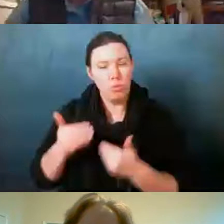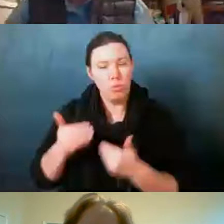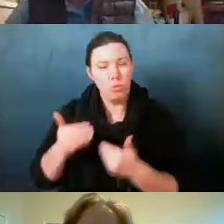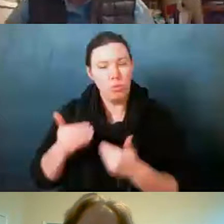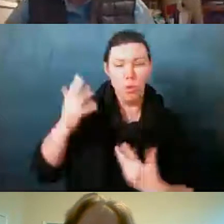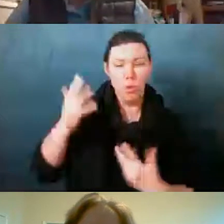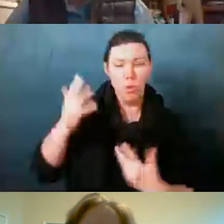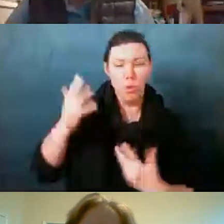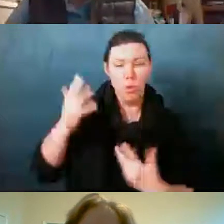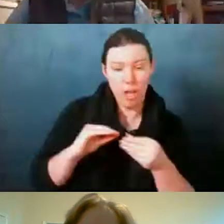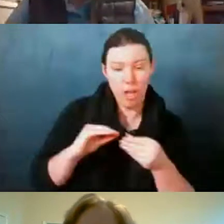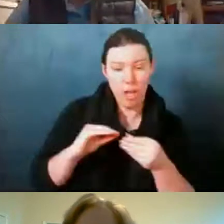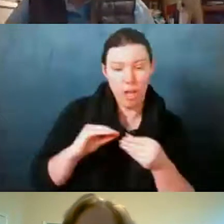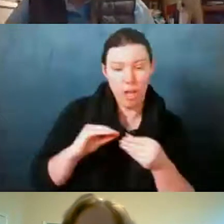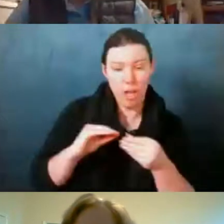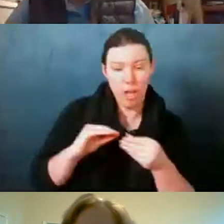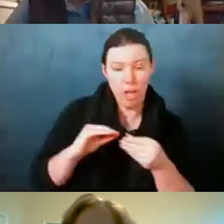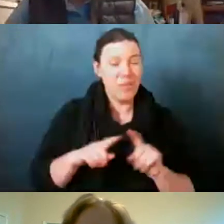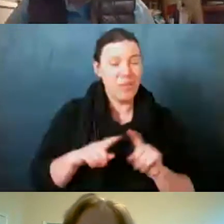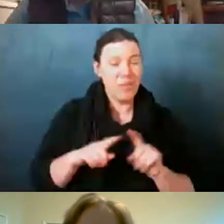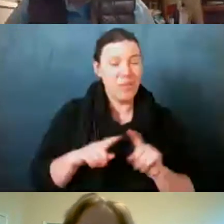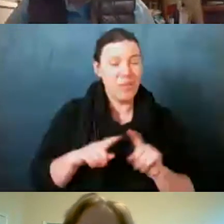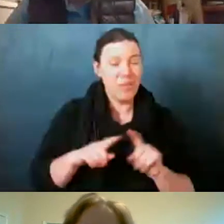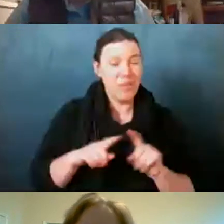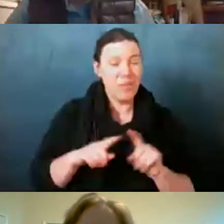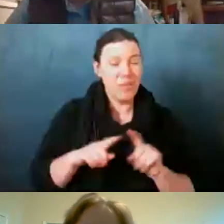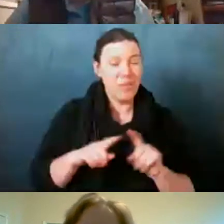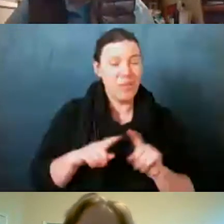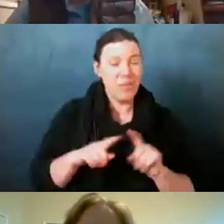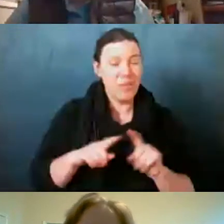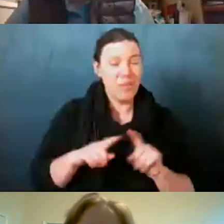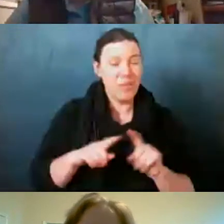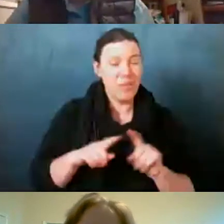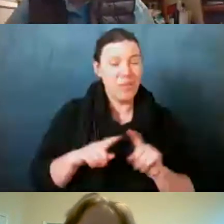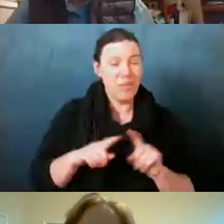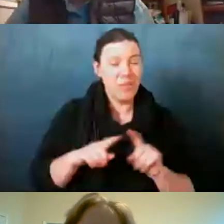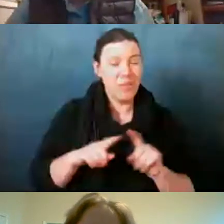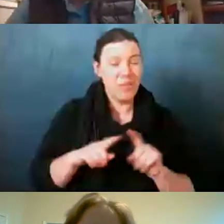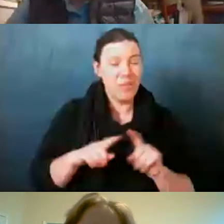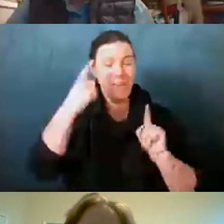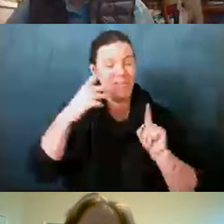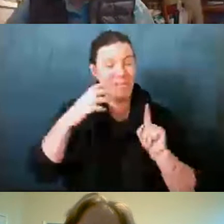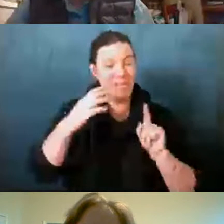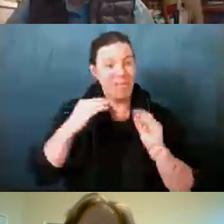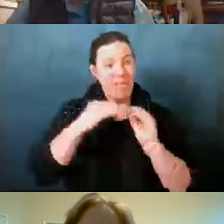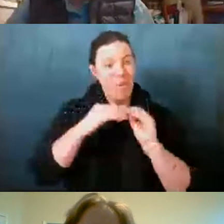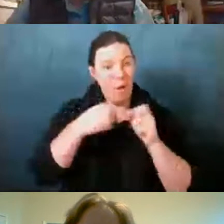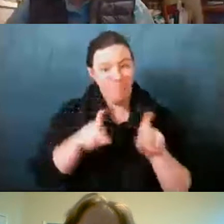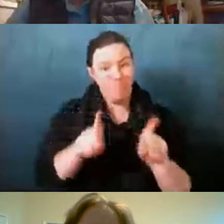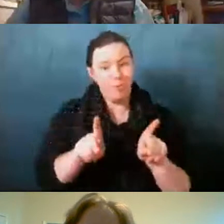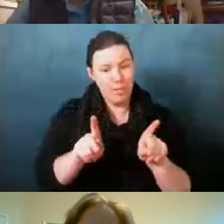if we need to, but also I will say there are some other listening sessions scheduled if you have something to say,